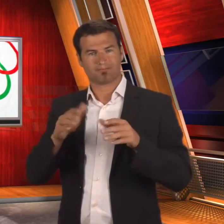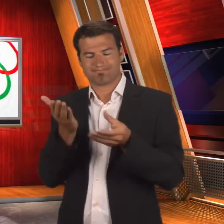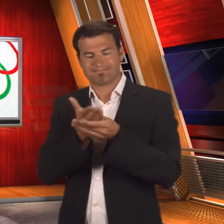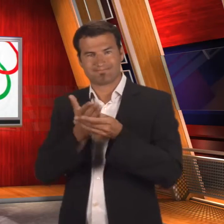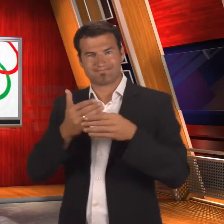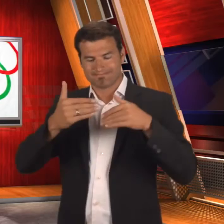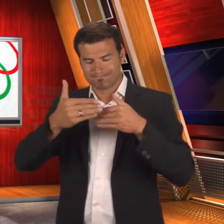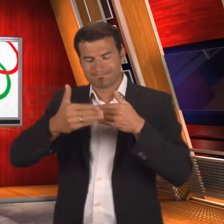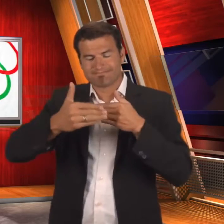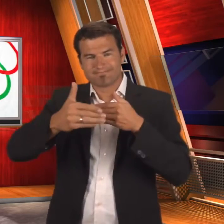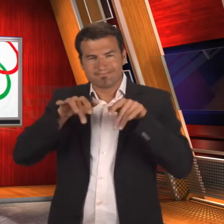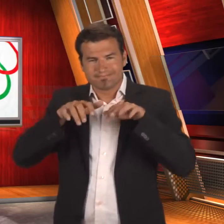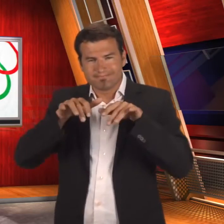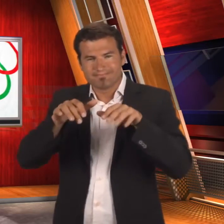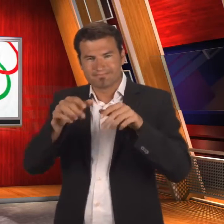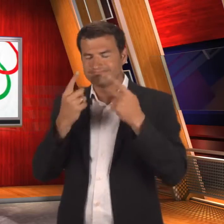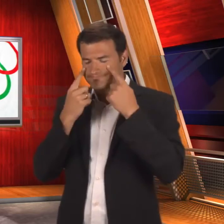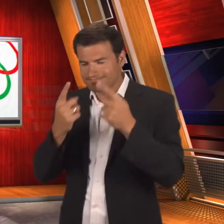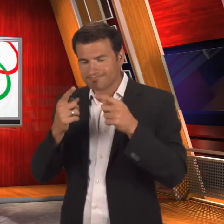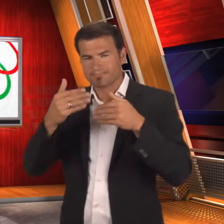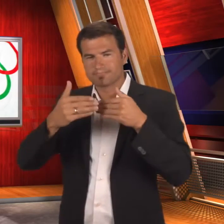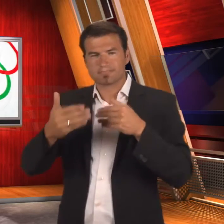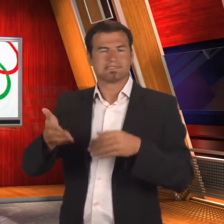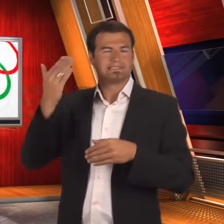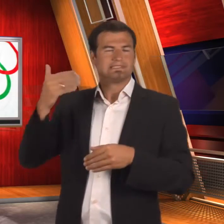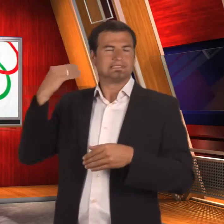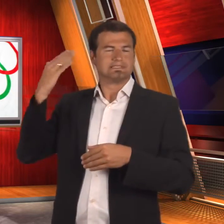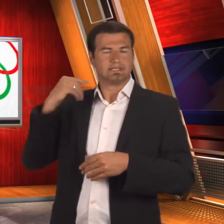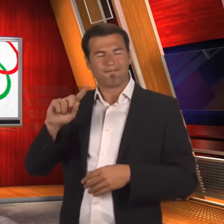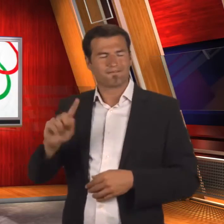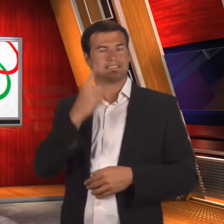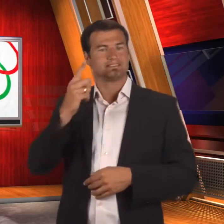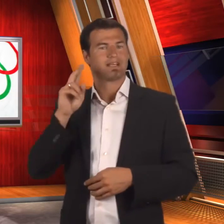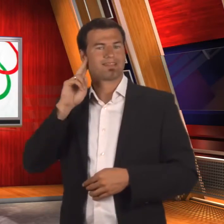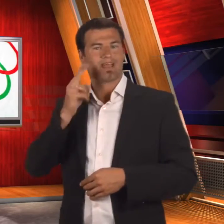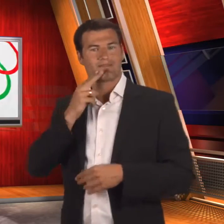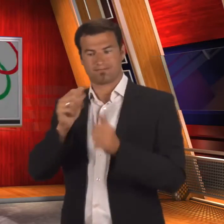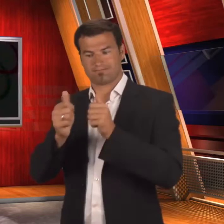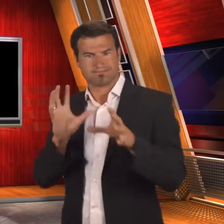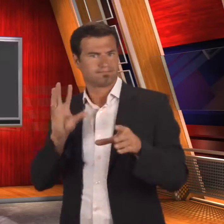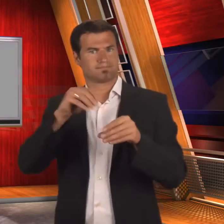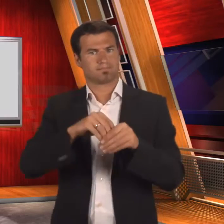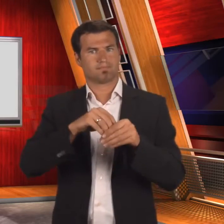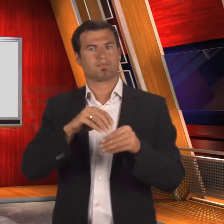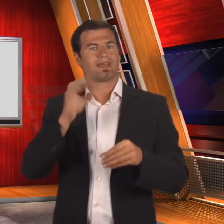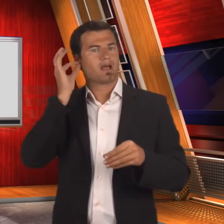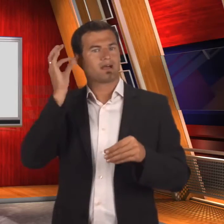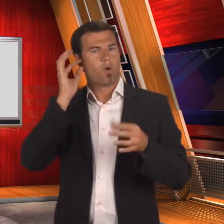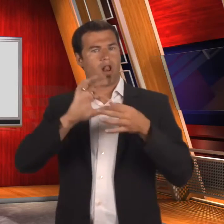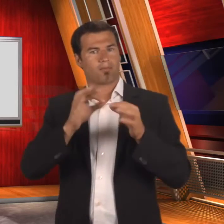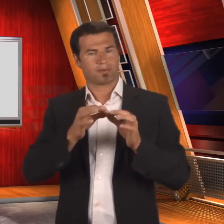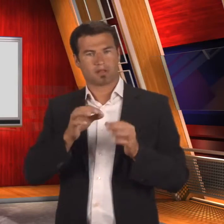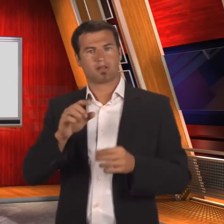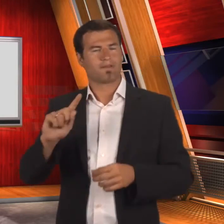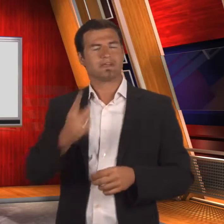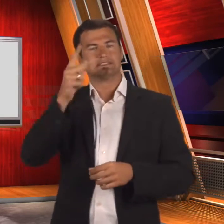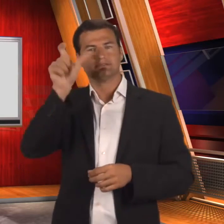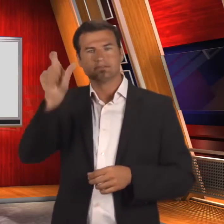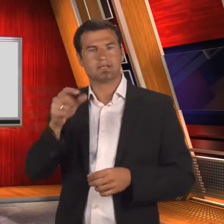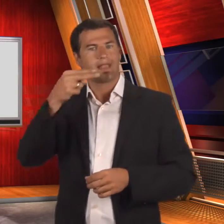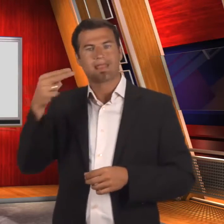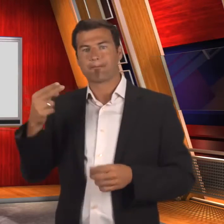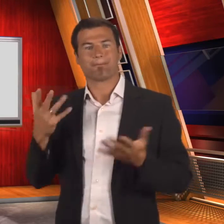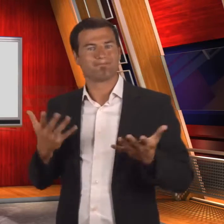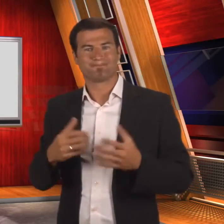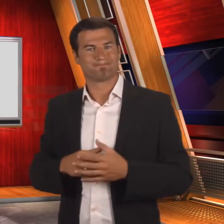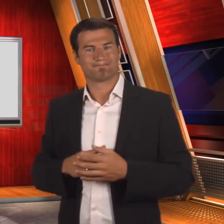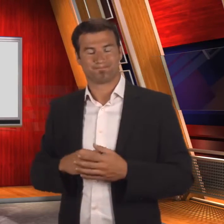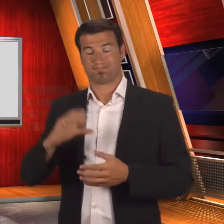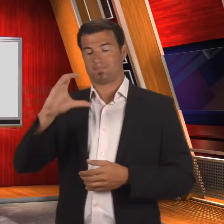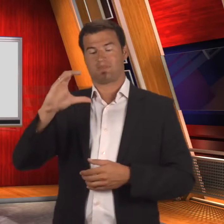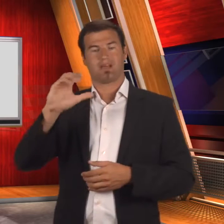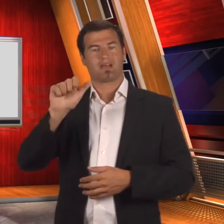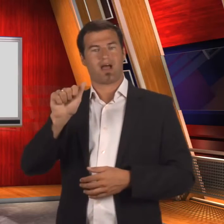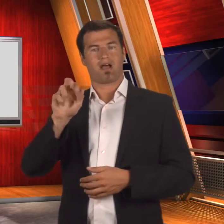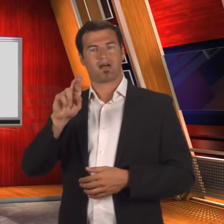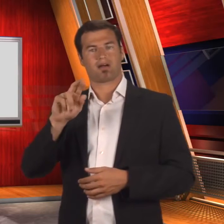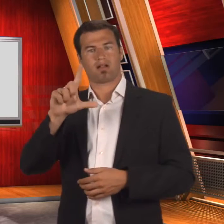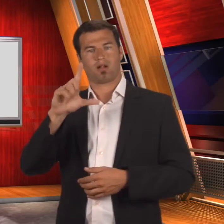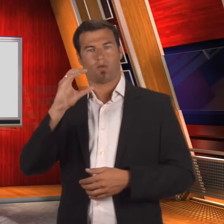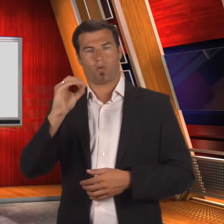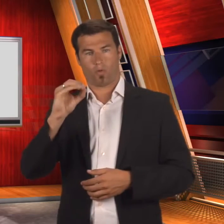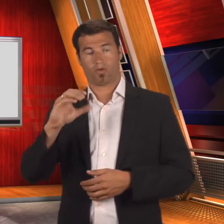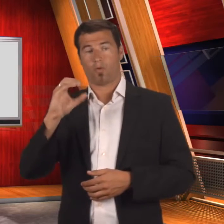According to electronic database, the first Deaf athlete